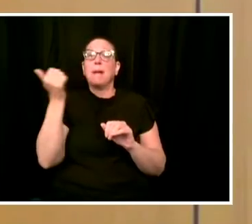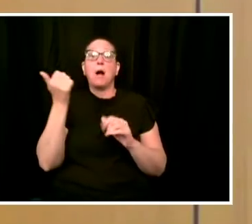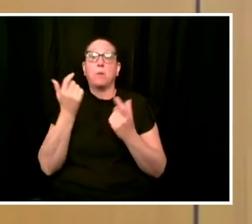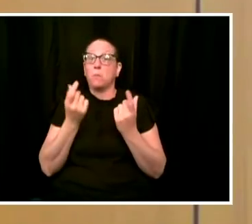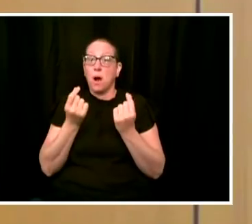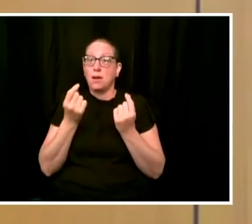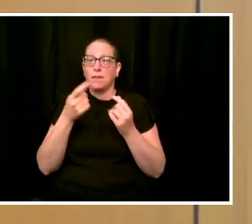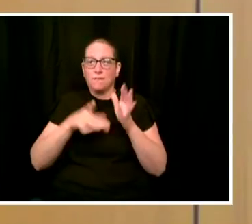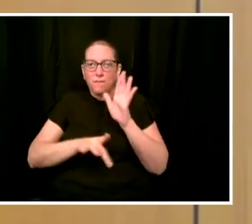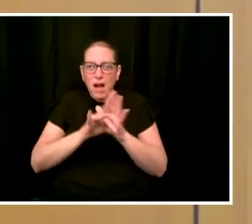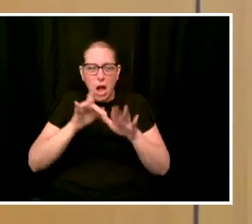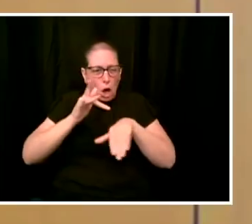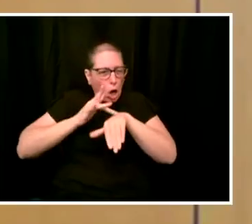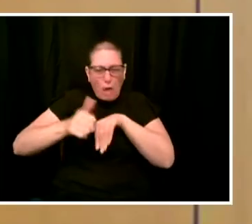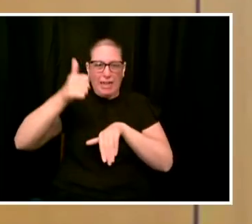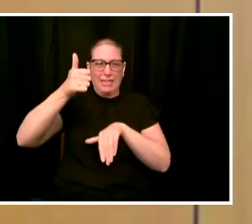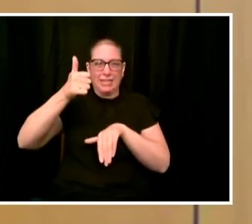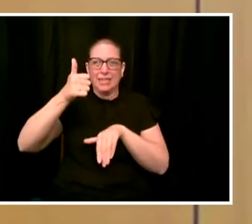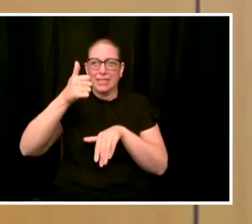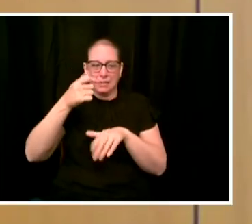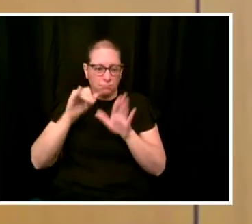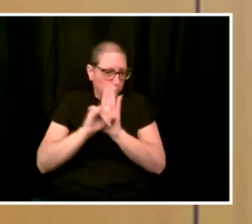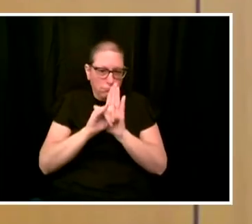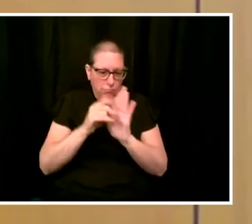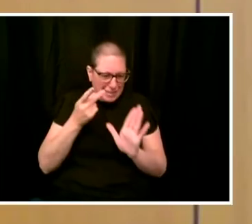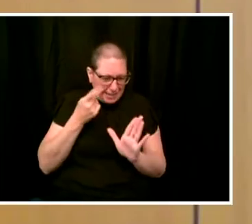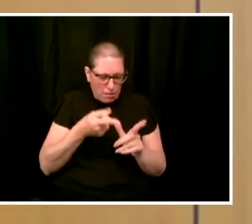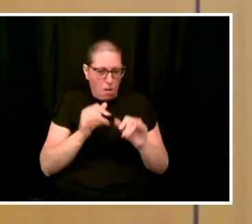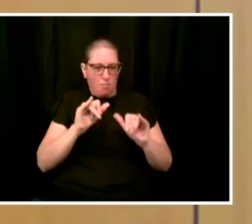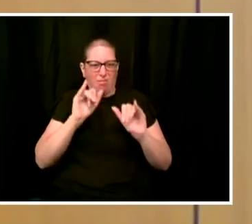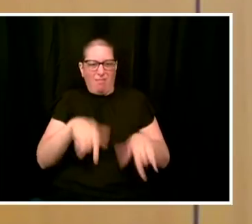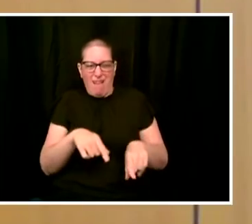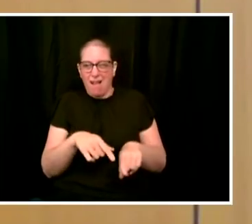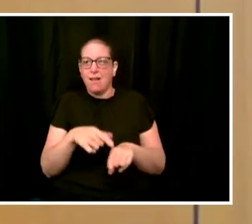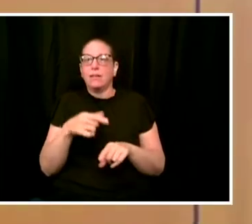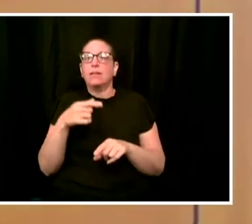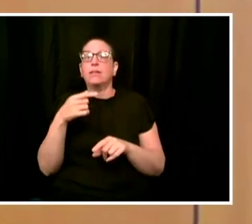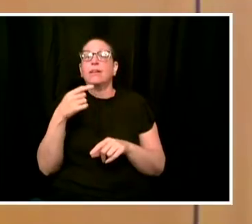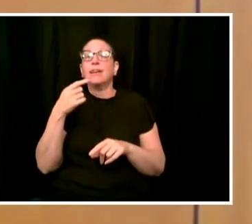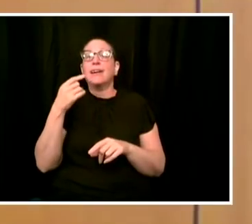EARLY, THE LONG-TERM CONSEQUENCES FOR CHILDREN ARE PRETTY